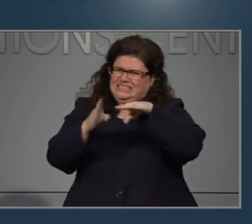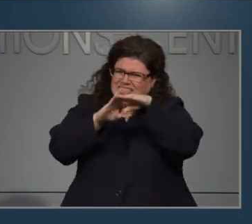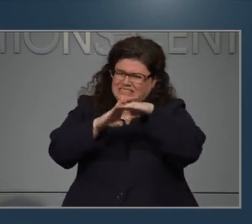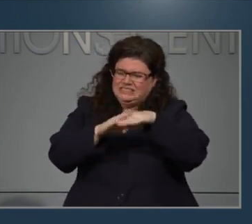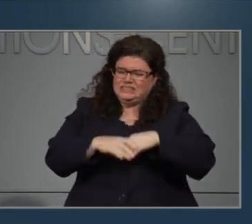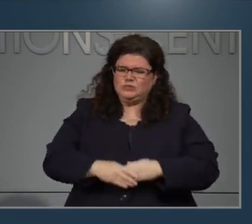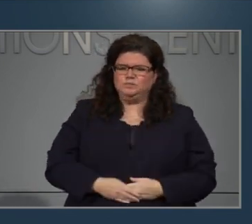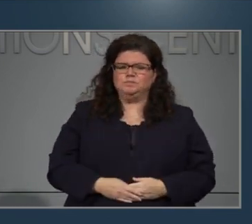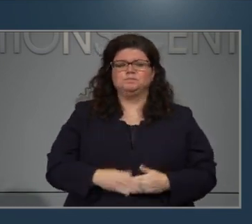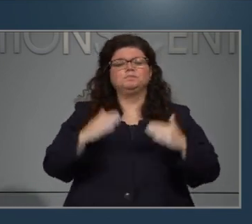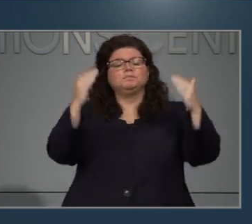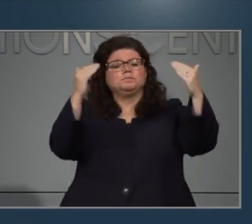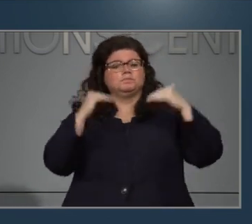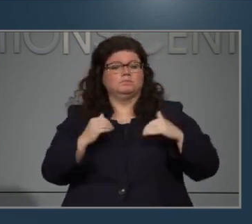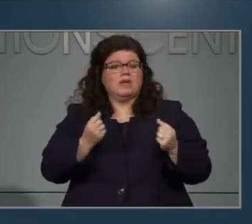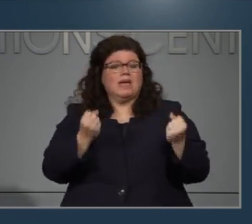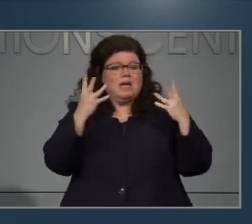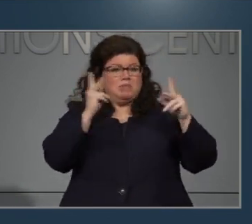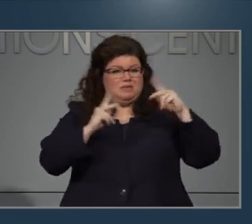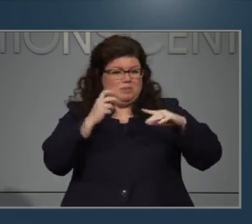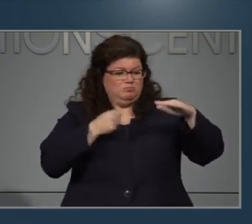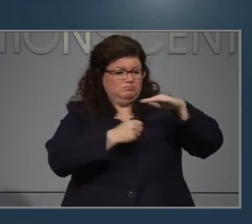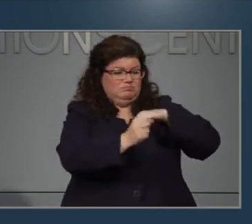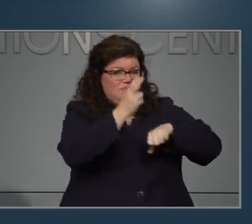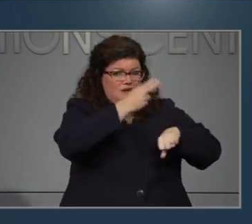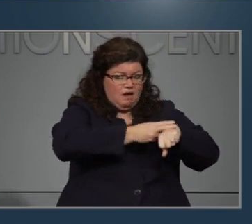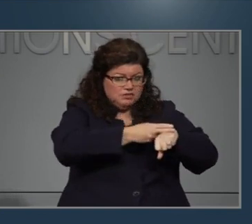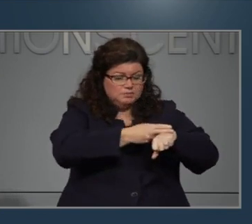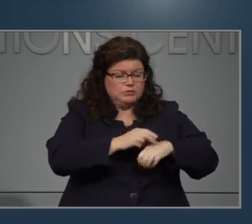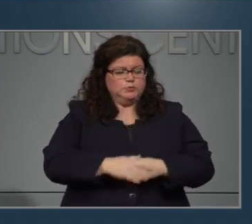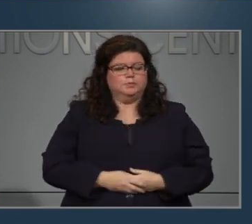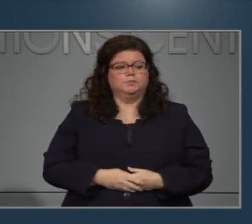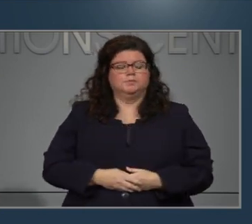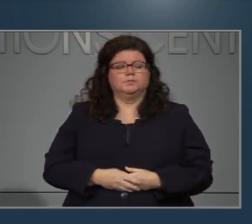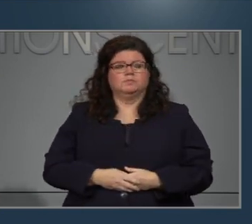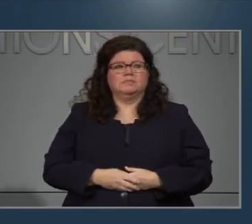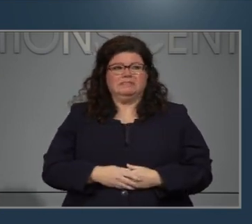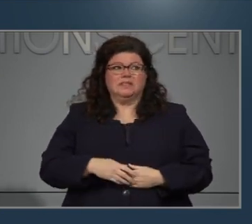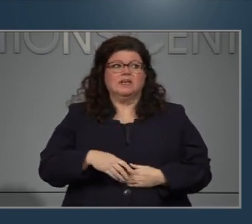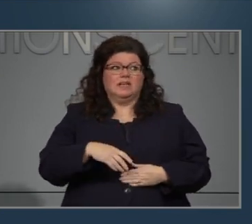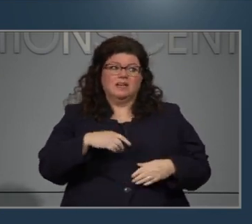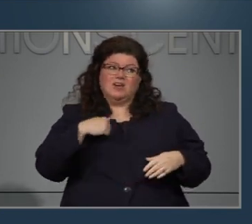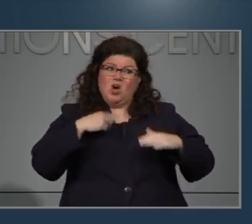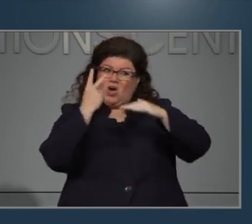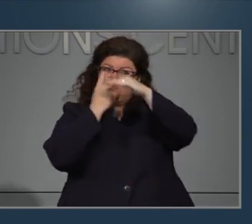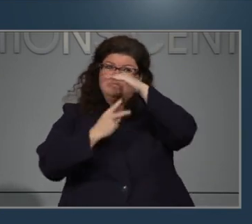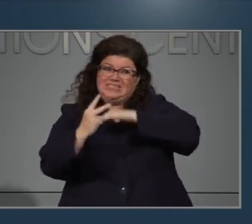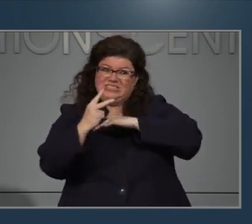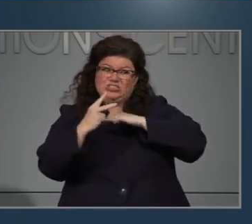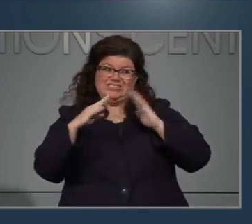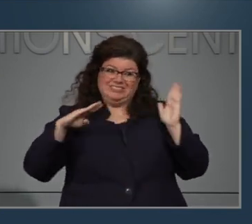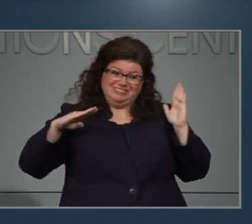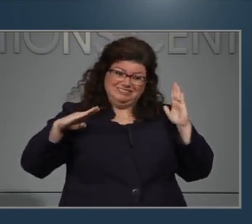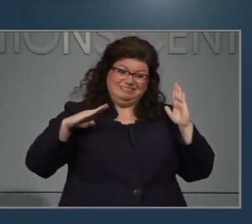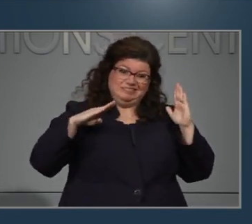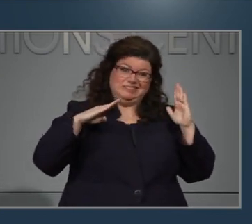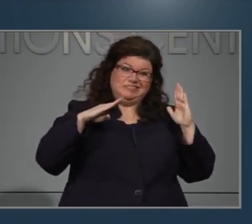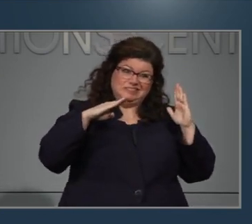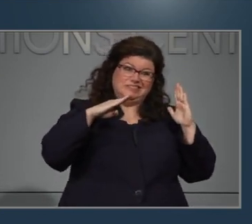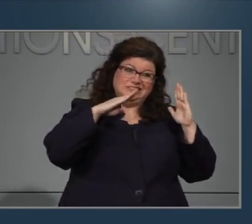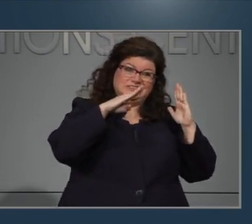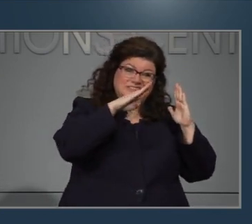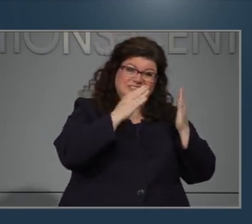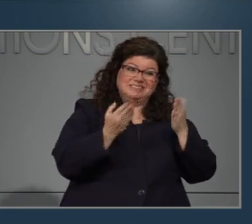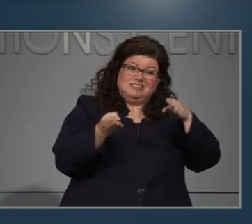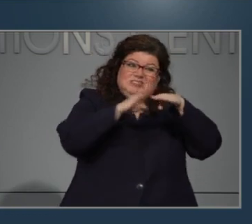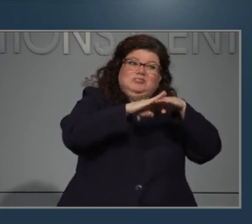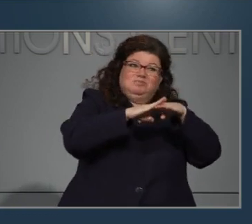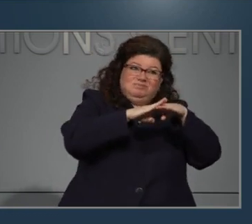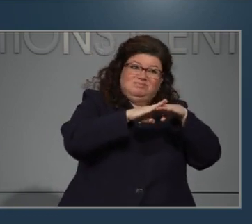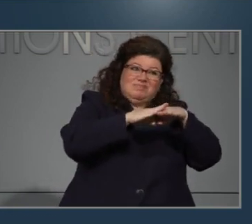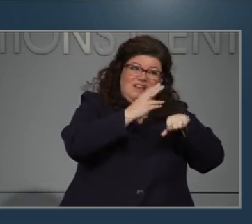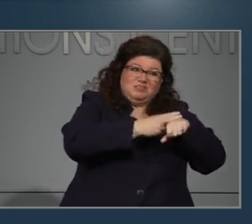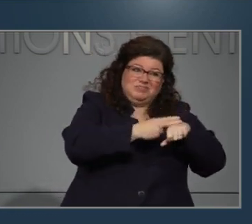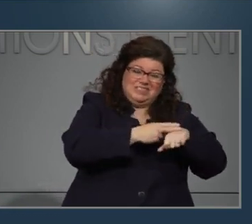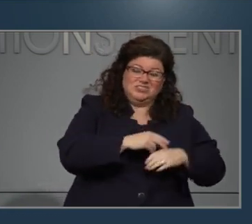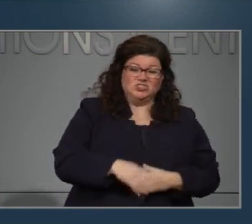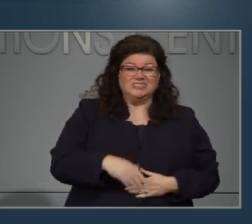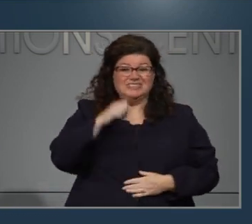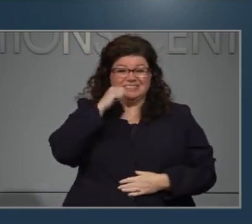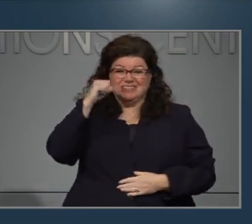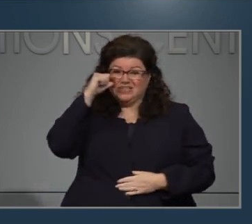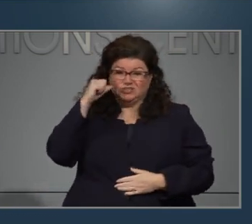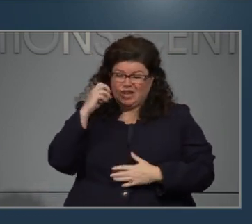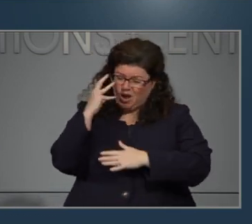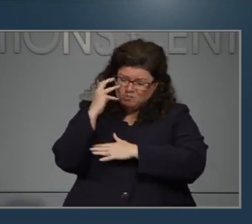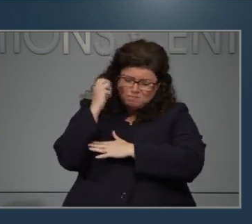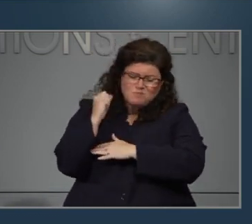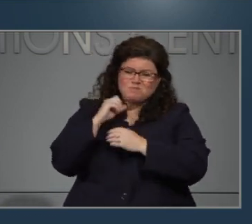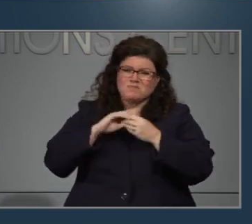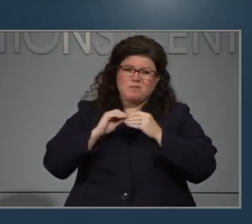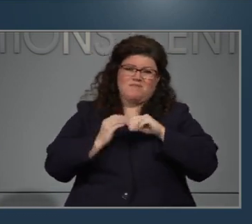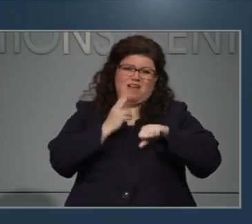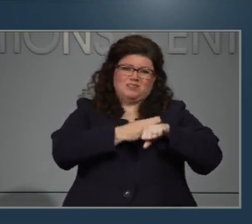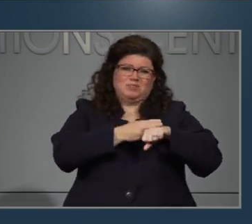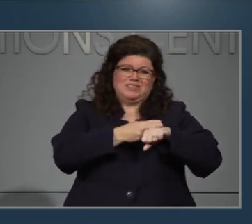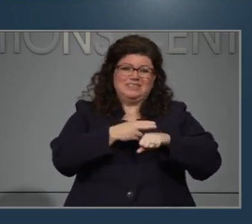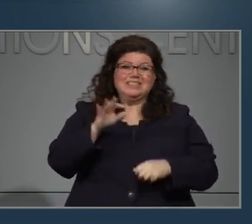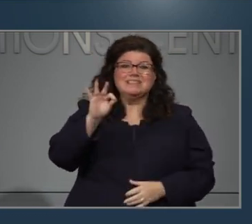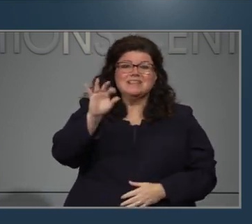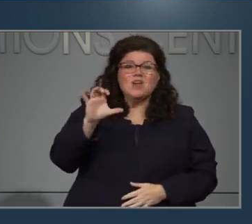ON NET NET NEXT METRIC IS DAY OVER DAY HOSPITALIZATIONS AND THE YELLOW LINE SHOWS THAT NORTH CAROLINA’S TRAJECTORY OF HOSPITALIZATIONS IS RISING AS A GOVERNOR SAID YESTERDAY WAS OUR